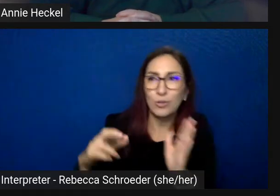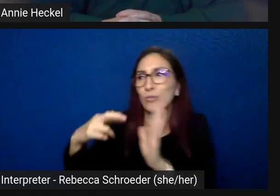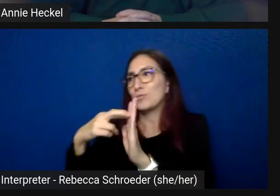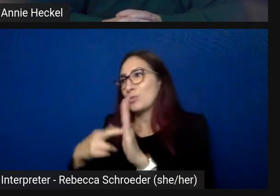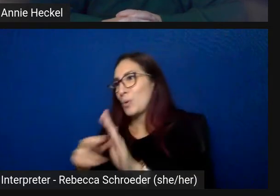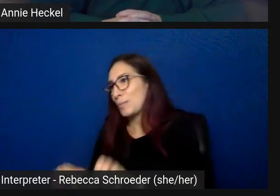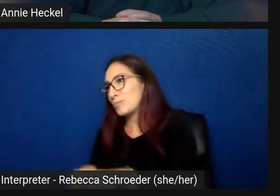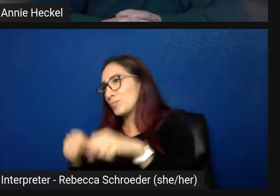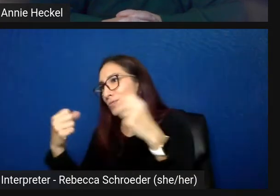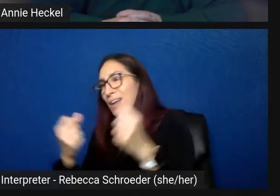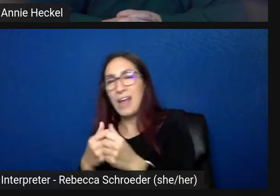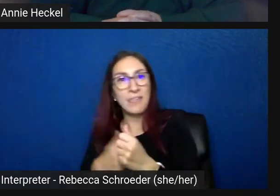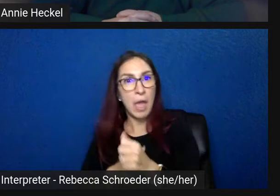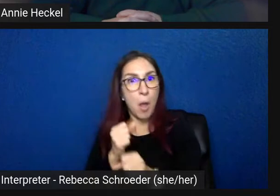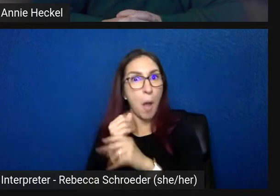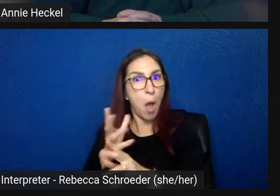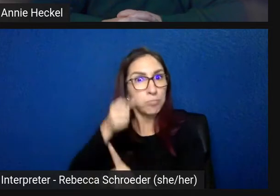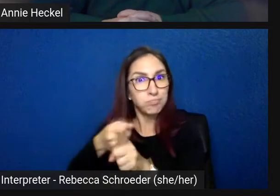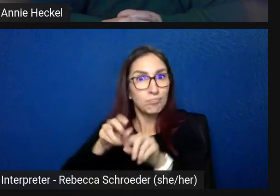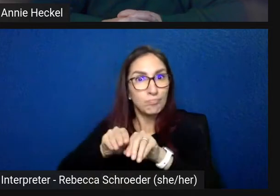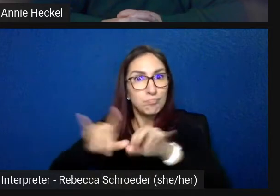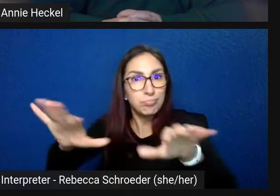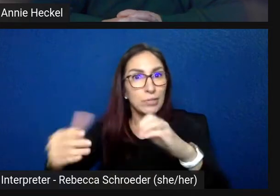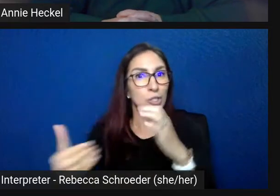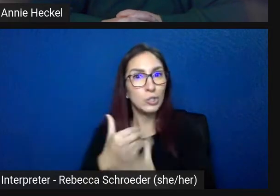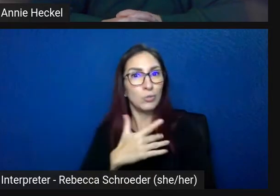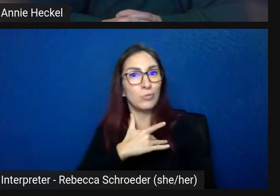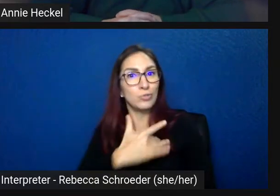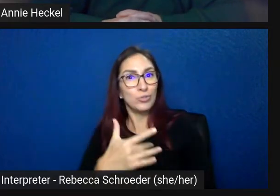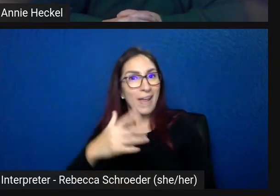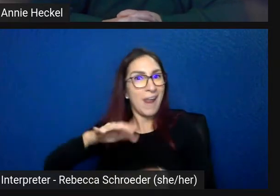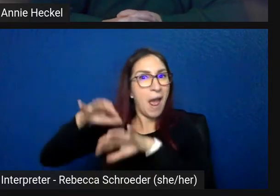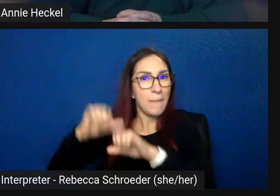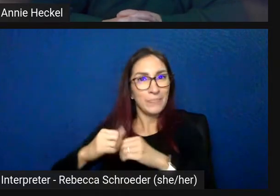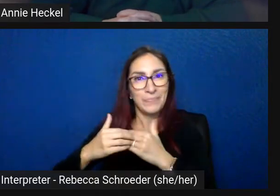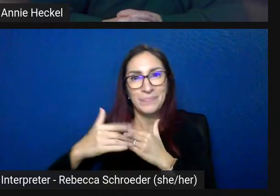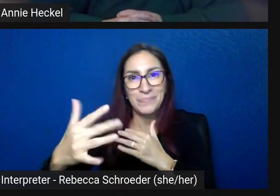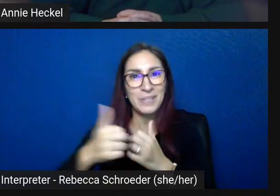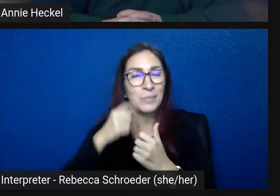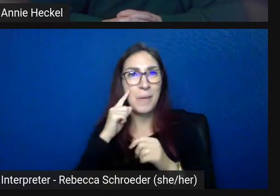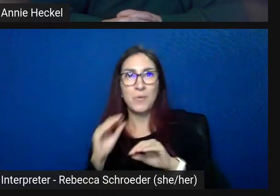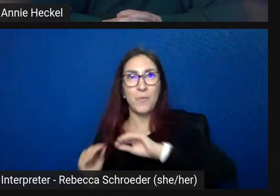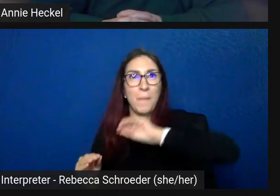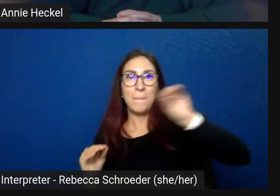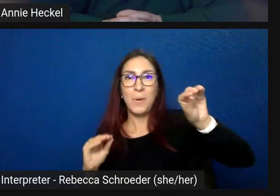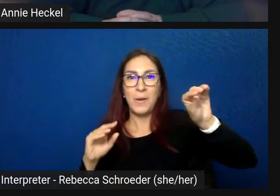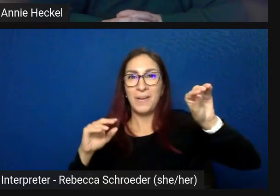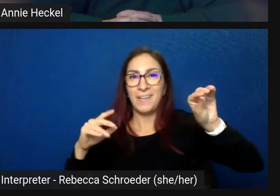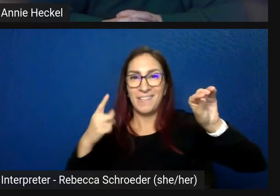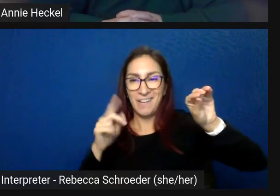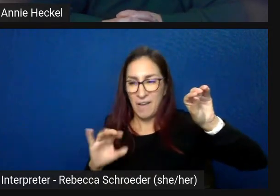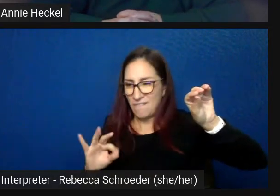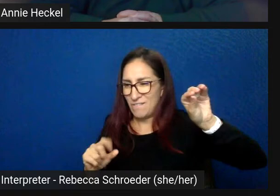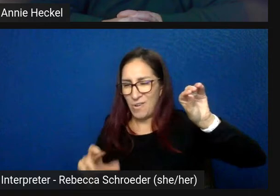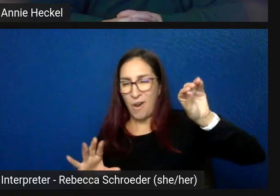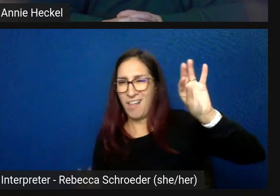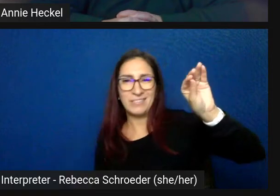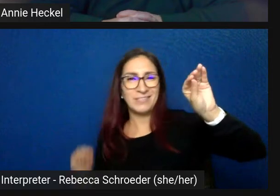Maybe we're developing a whole new trend here by putting site maps into the mobile menus in the header. I like it.